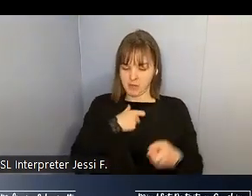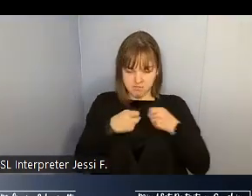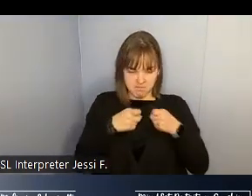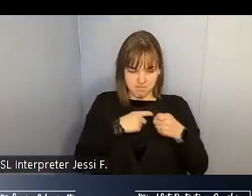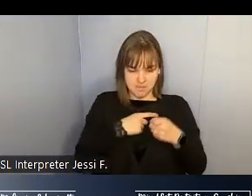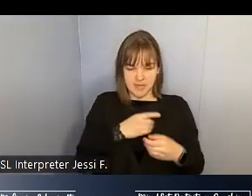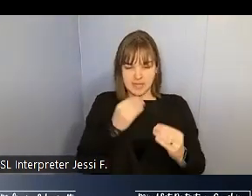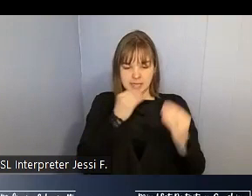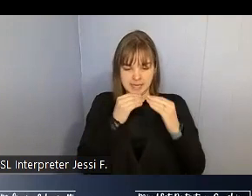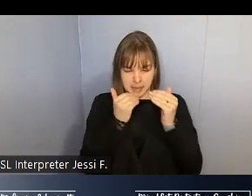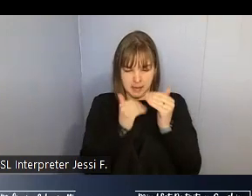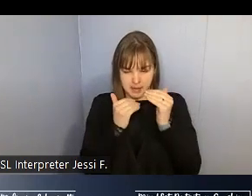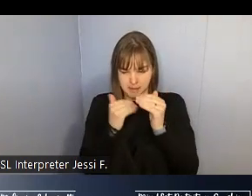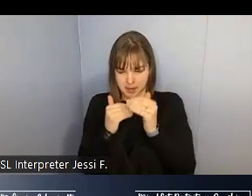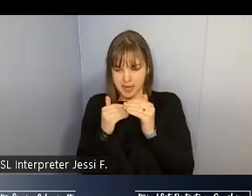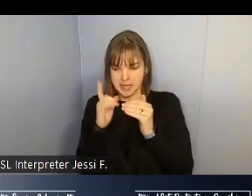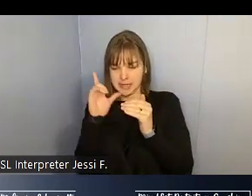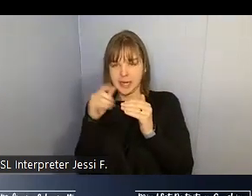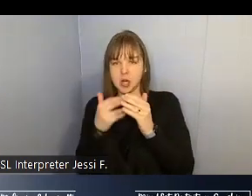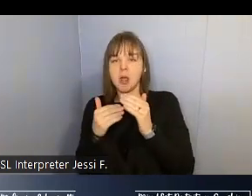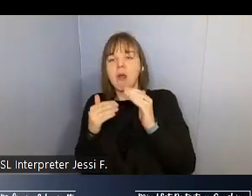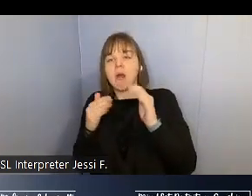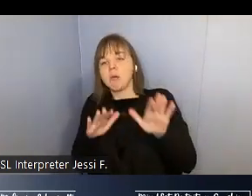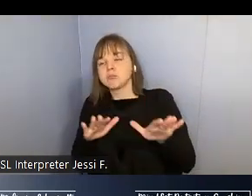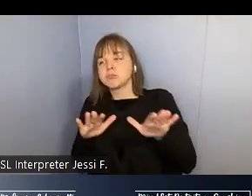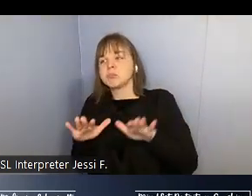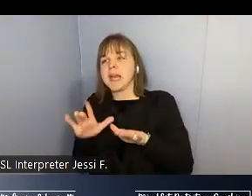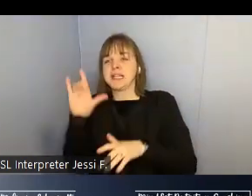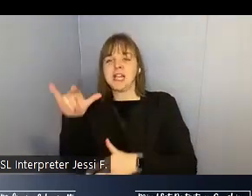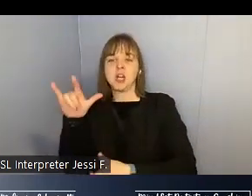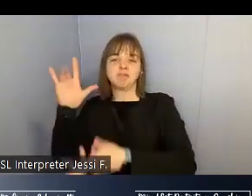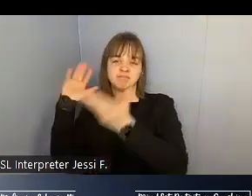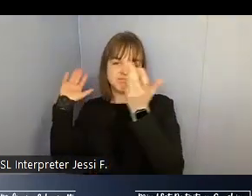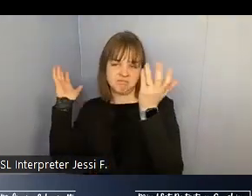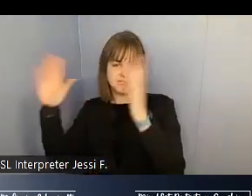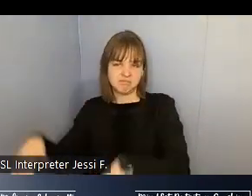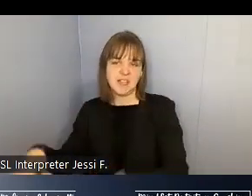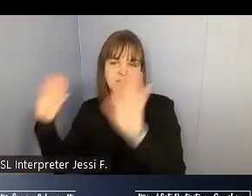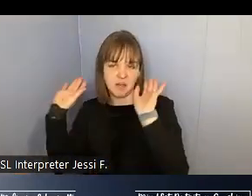And then you just let go of the reins, and everything starts to fall apart because they're not intended to be lifelong lifestyle